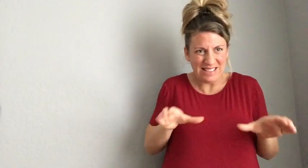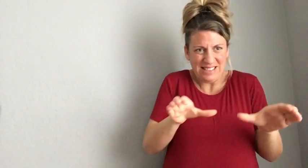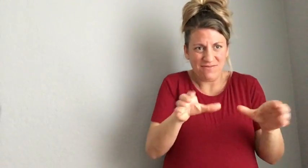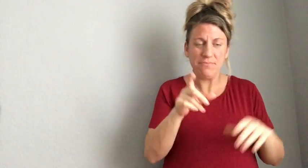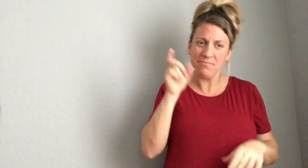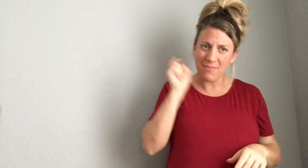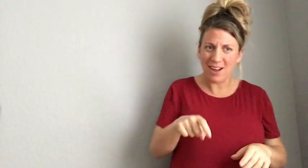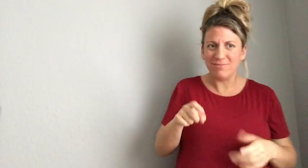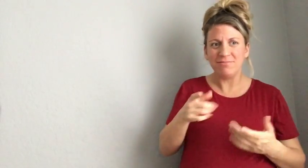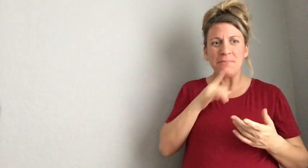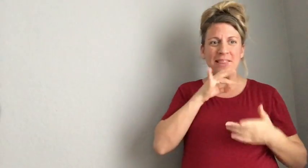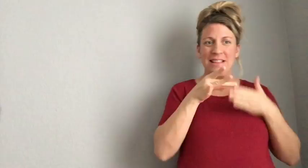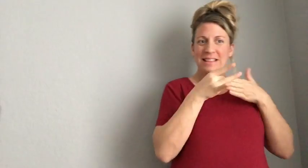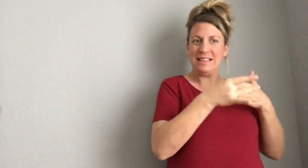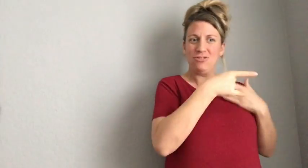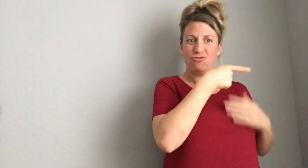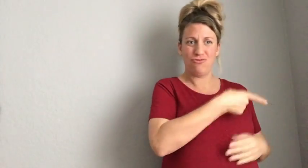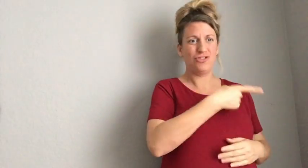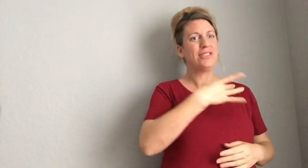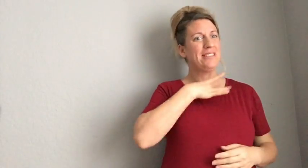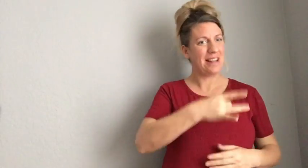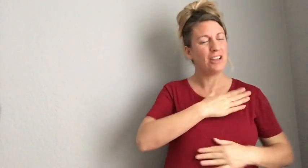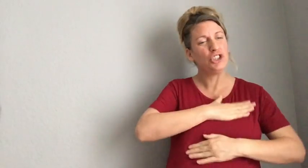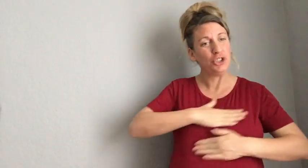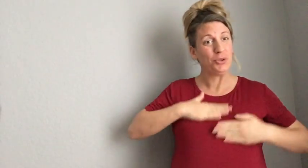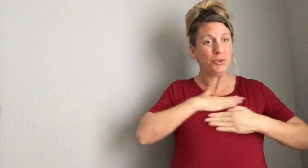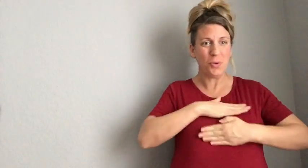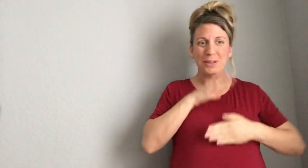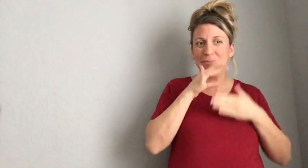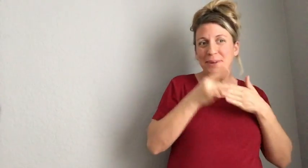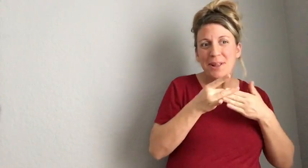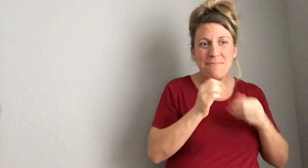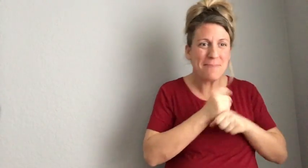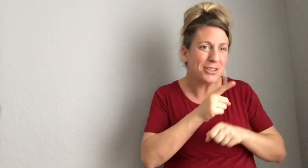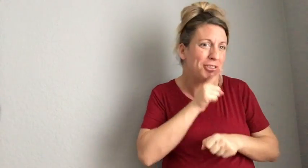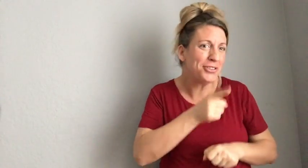activity is, they are true leader. At the end of the day